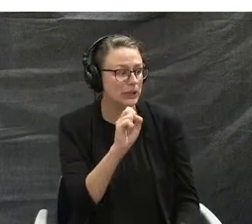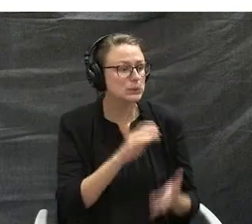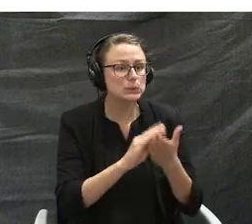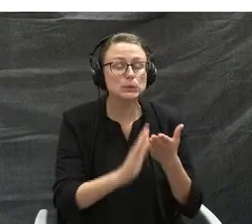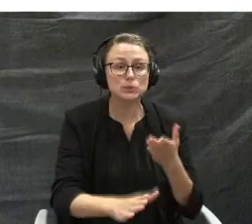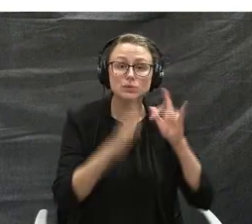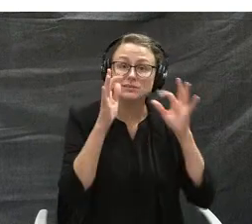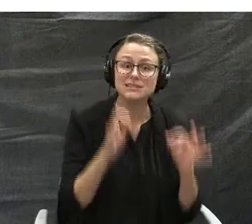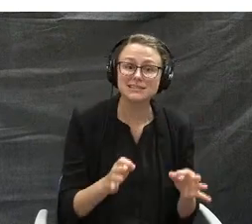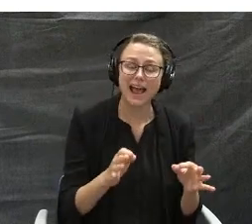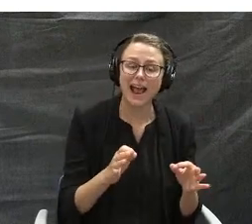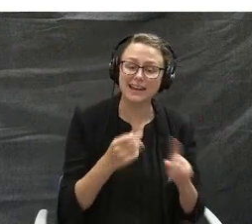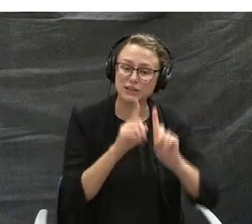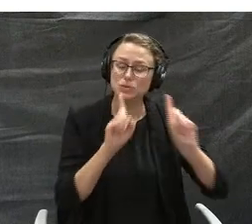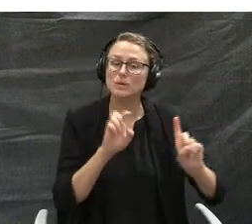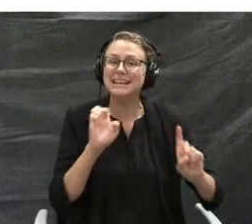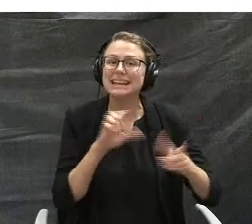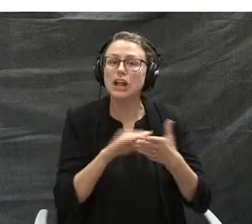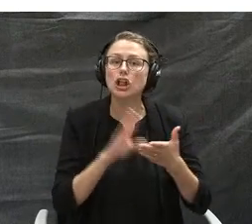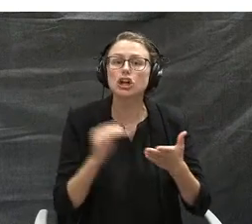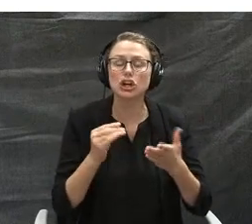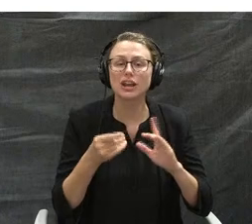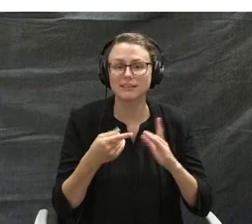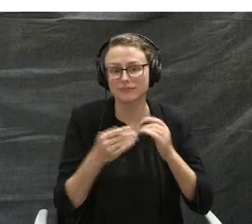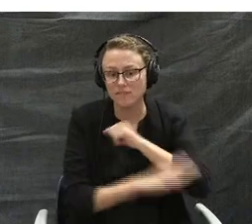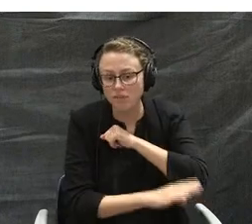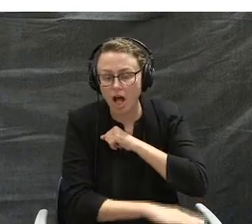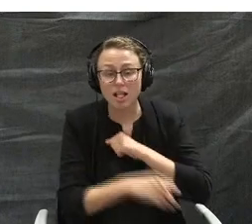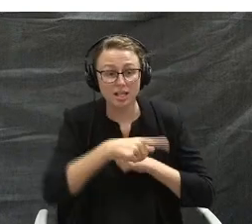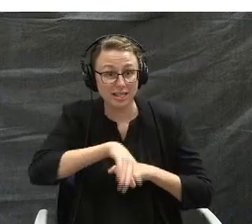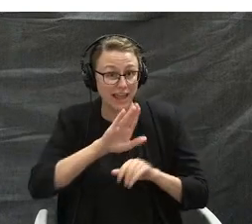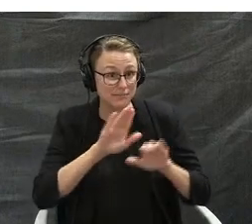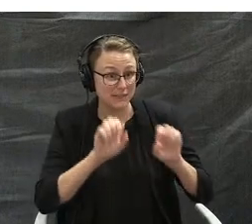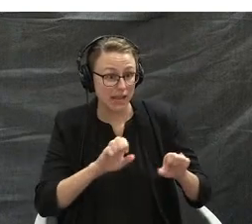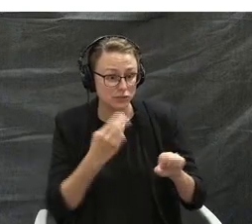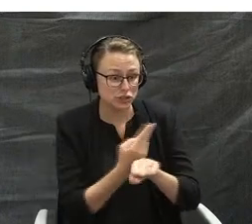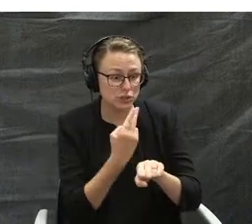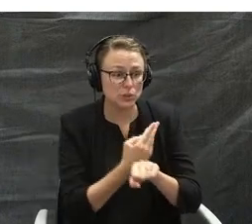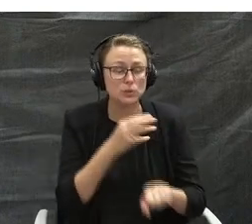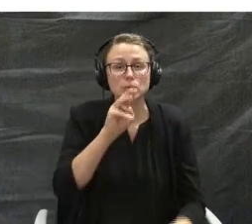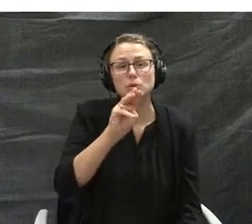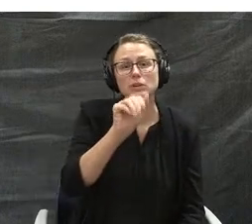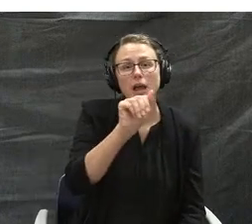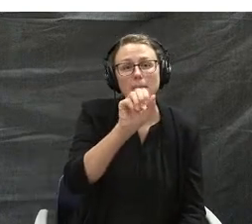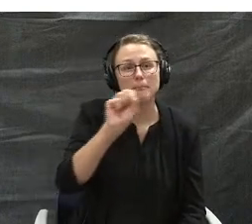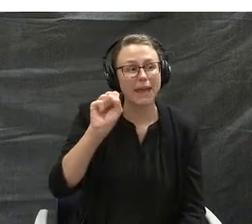for the fall. Would they be able to utilize the mass system if it's offered as an in person